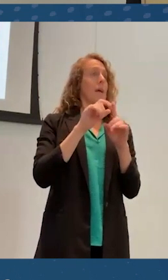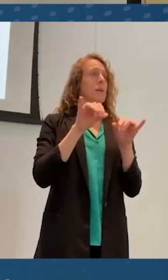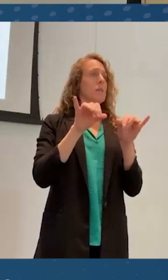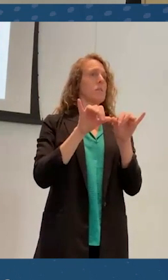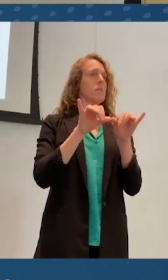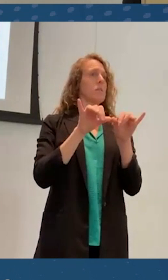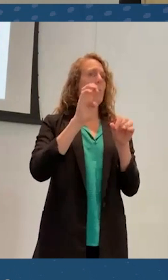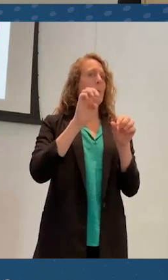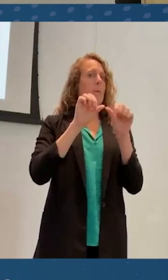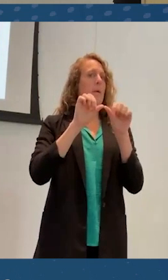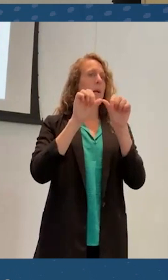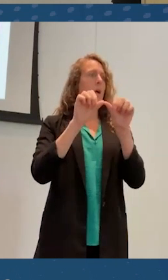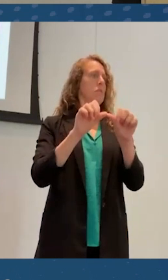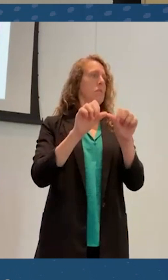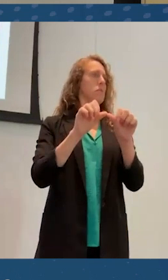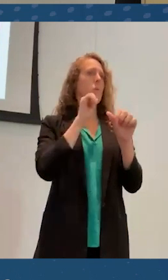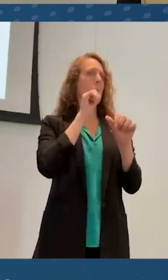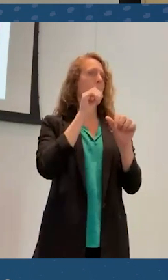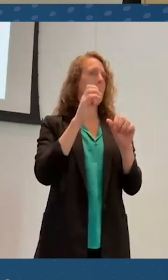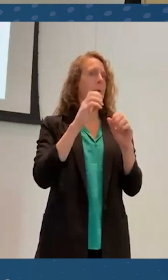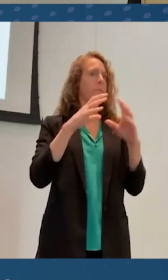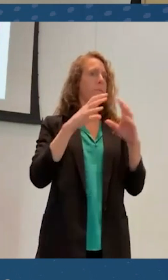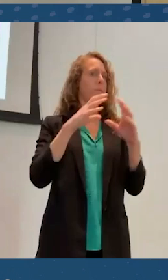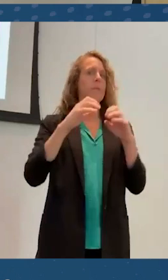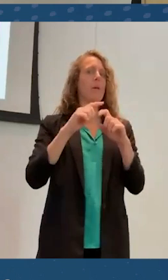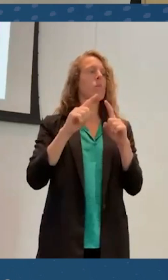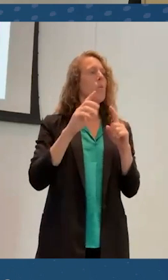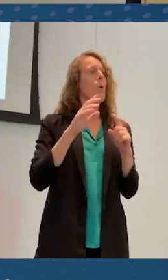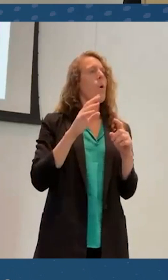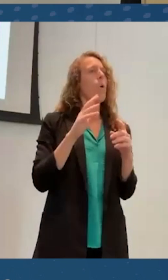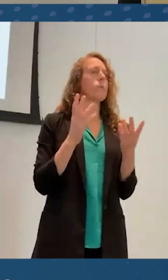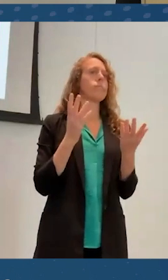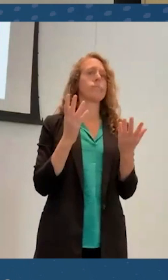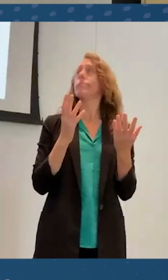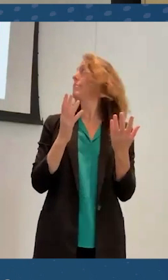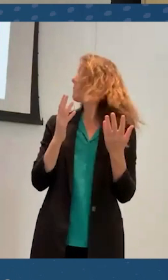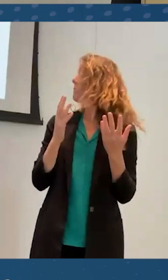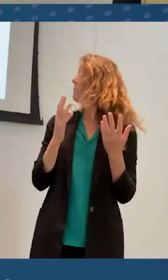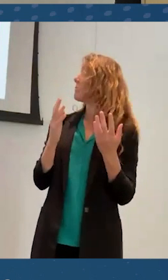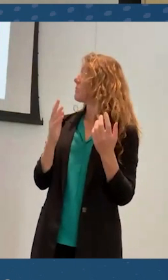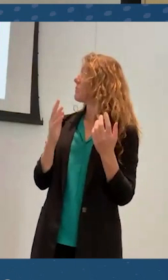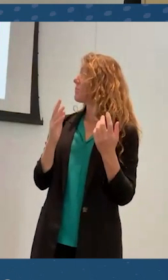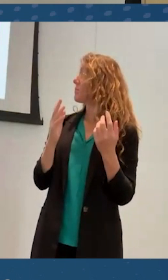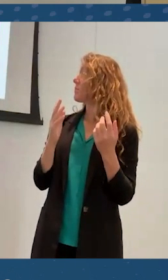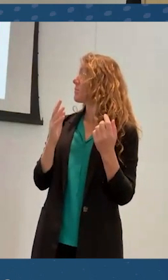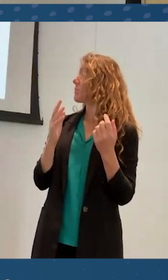possible to offer traditional subtitle size options to help keep the text large and readable,